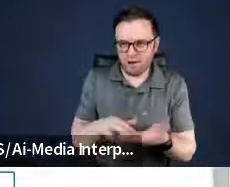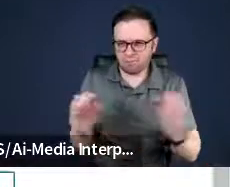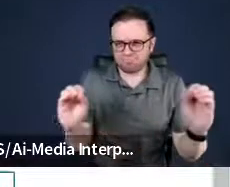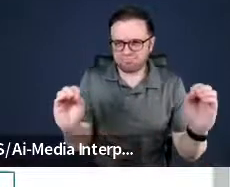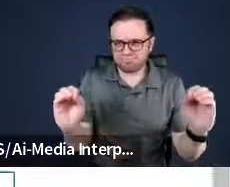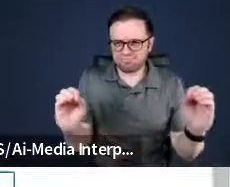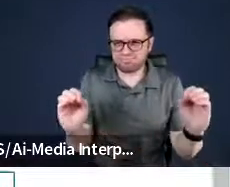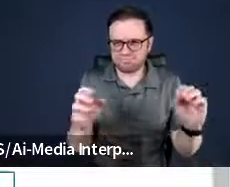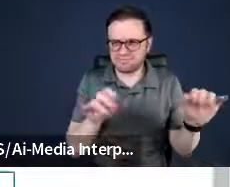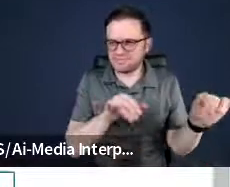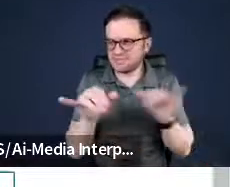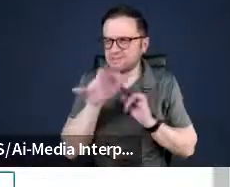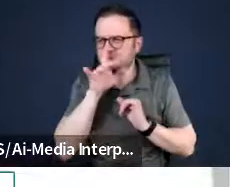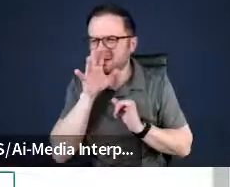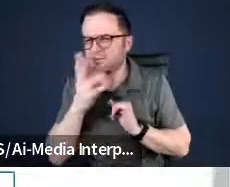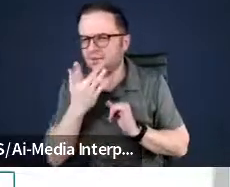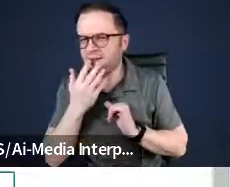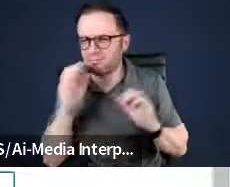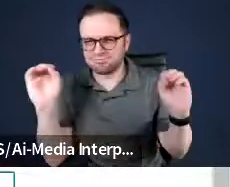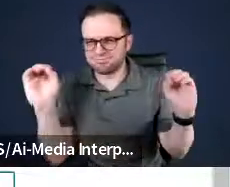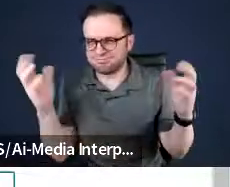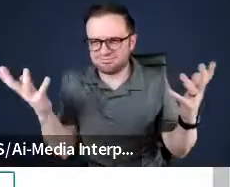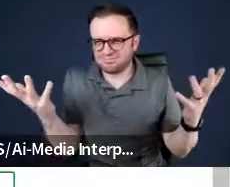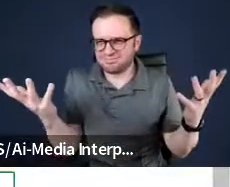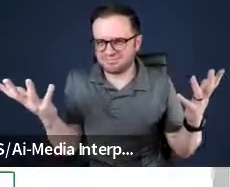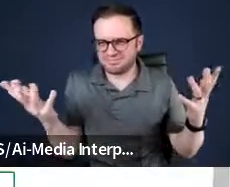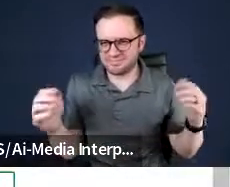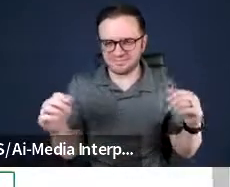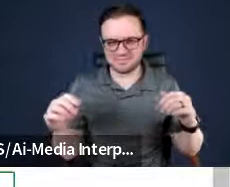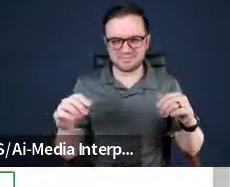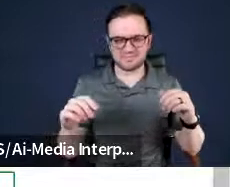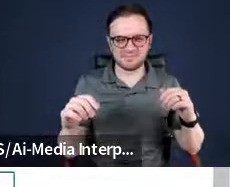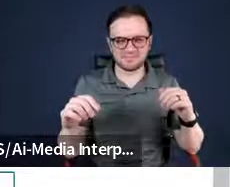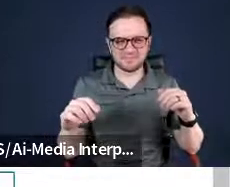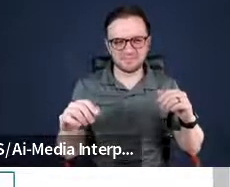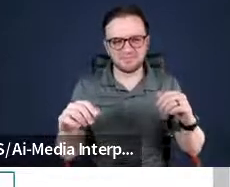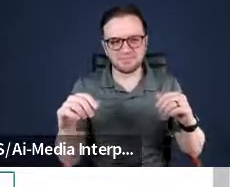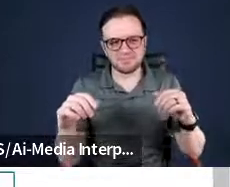But in both cases things like use of color are important because there is no color to braille cells